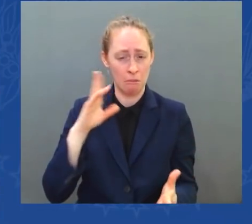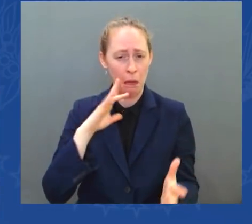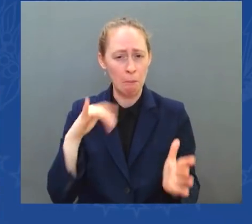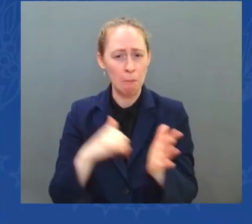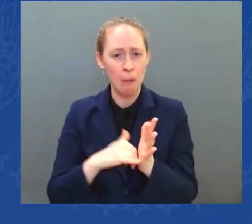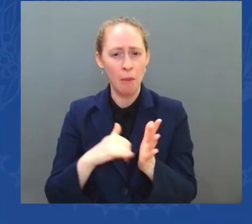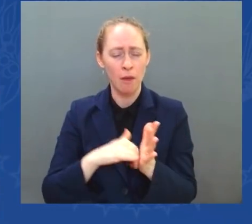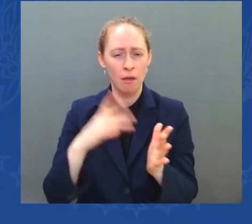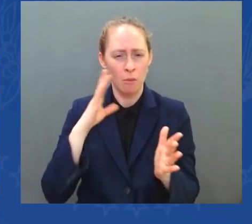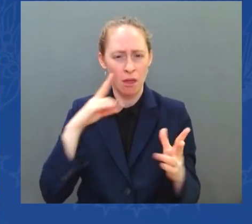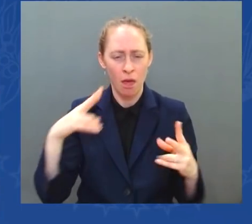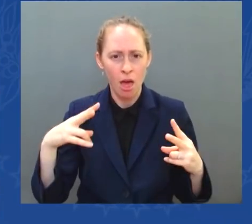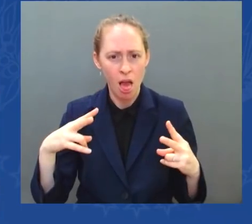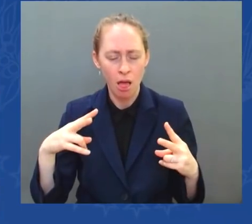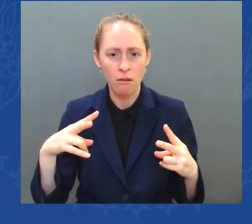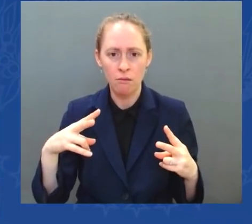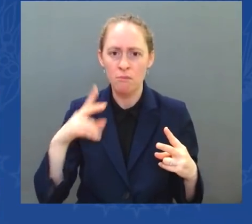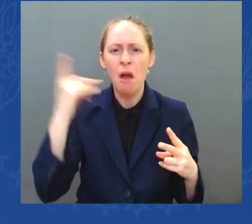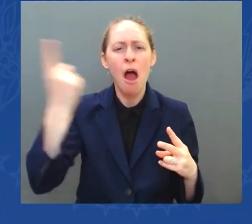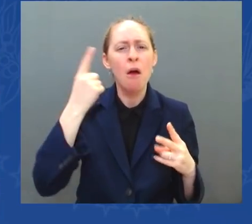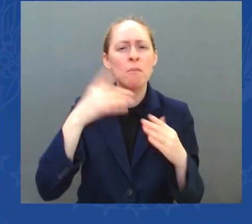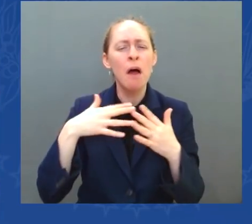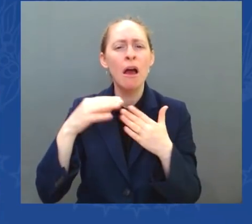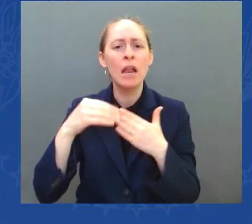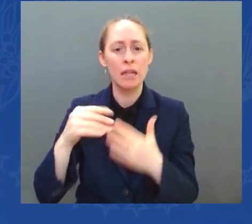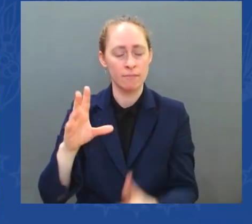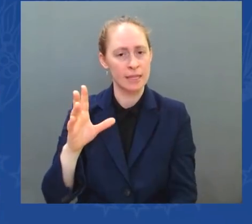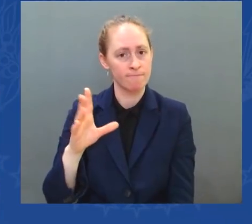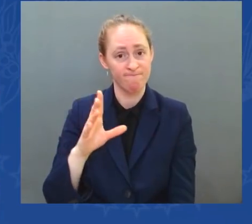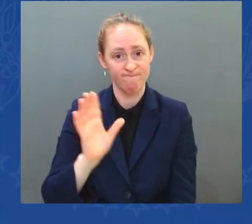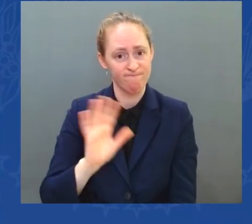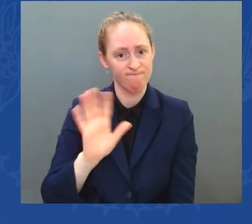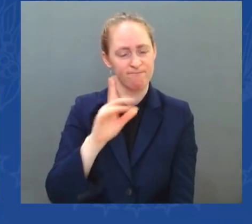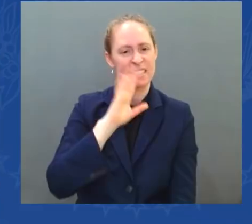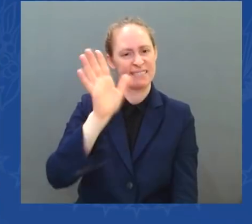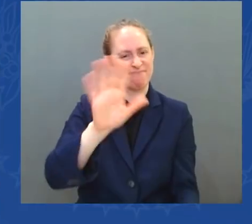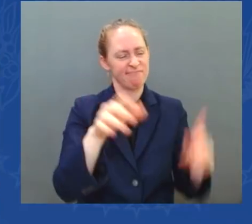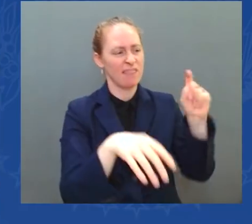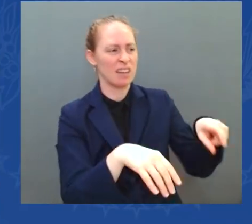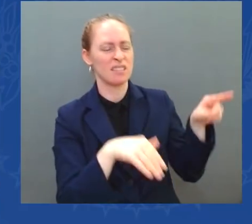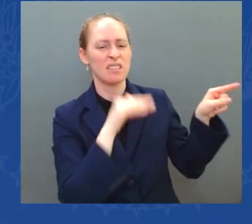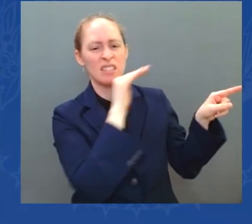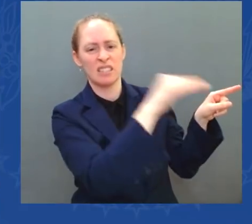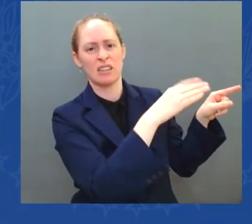Our economic strength is on the line and national security as well is on the line.